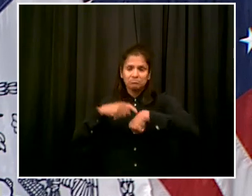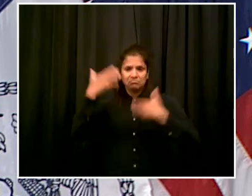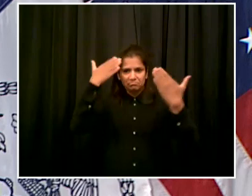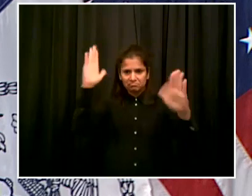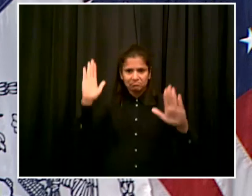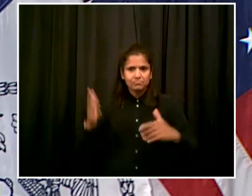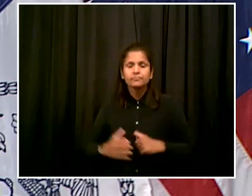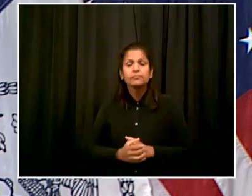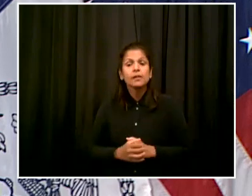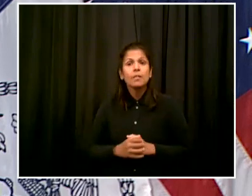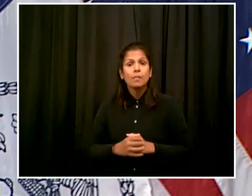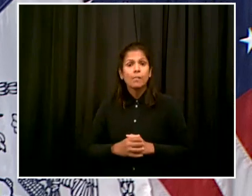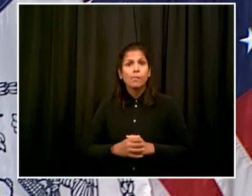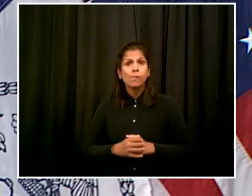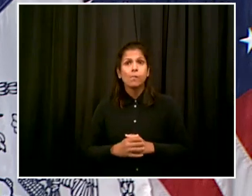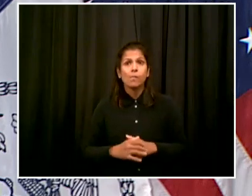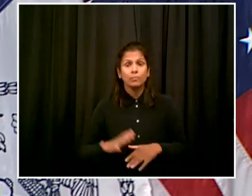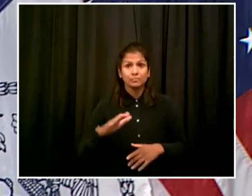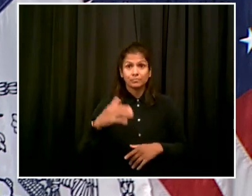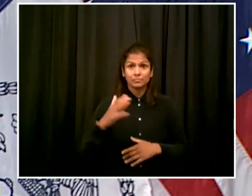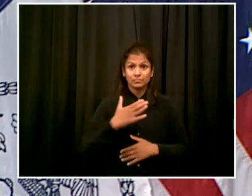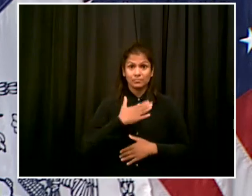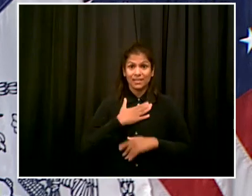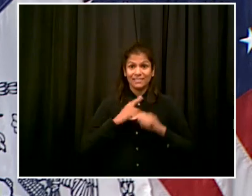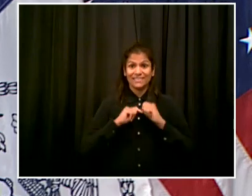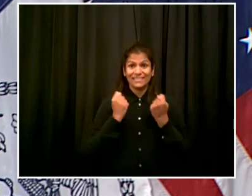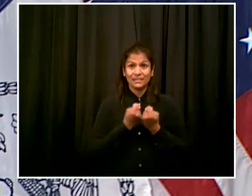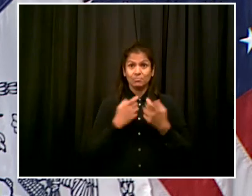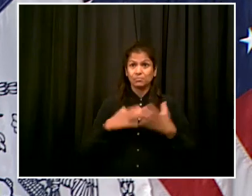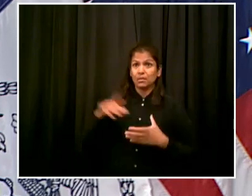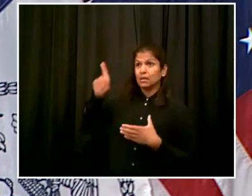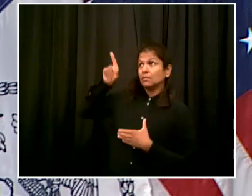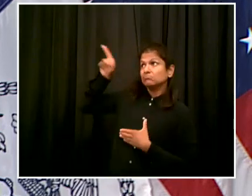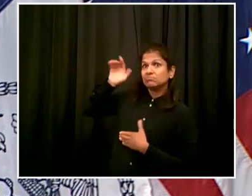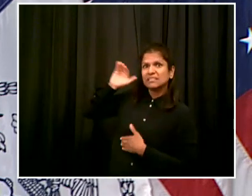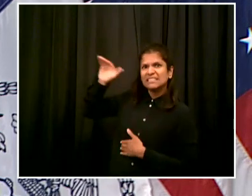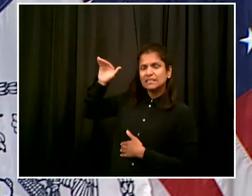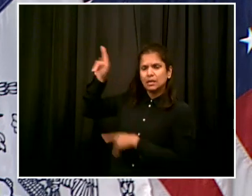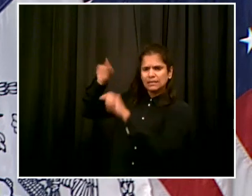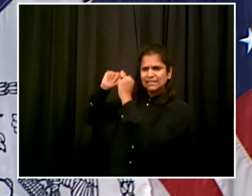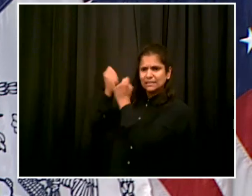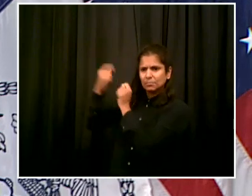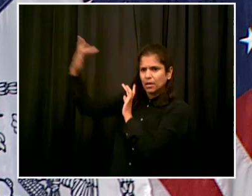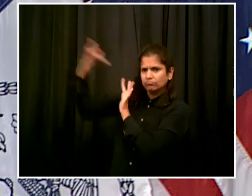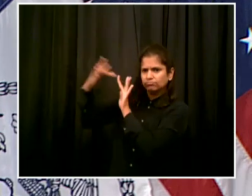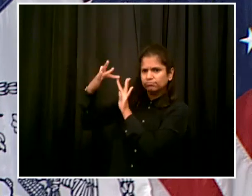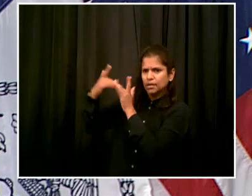ANNOUNCEMENT AT SOME POINT TODAY. THERE HAS BEEN A LOT OF COMMUNICATION AD NOUR TEAMS ARE TAKLING